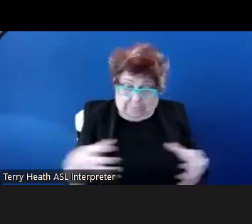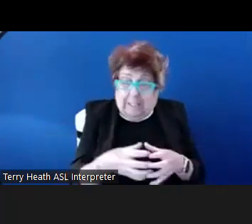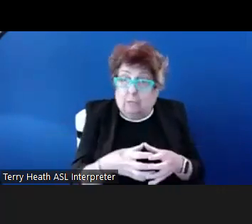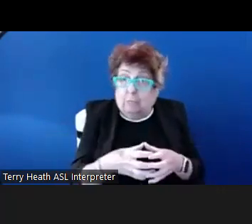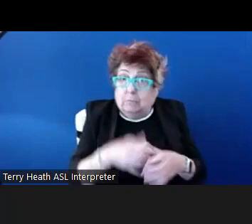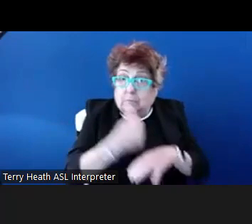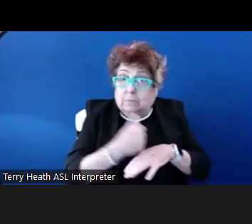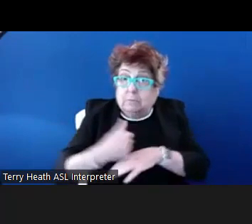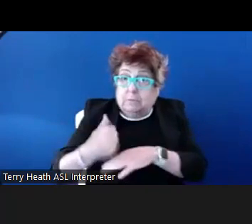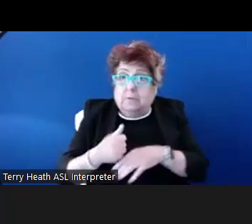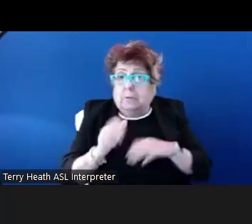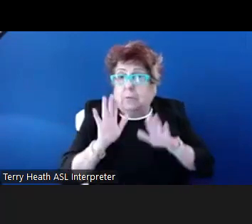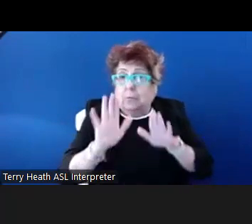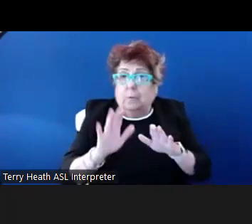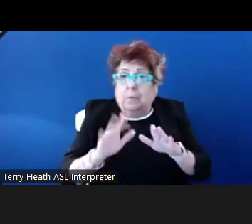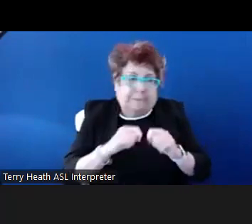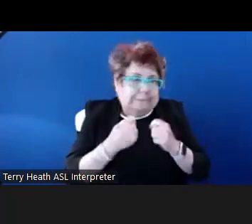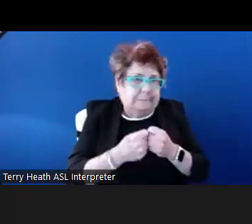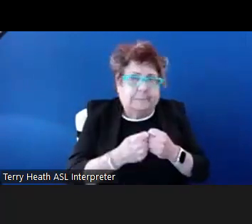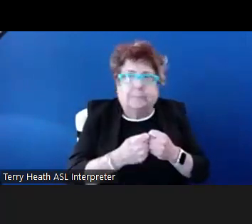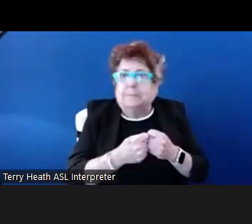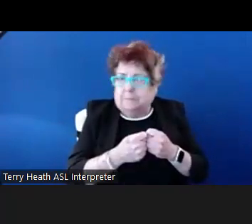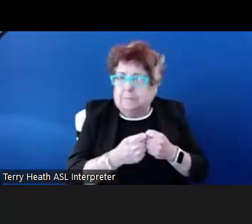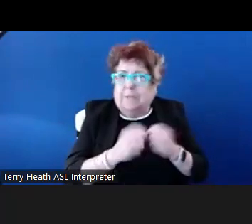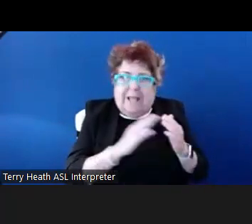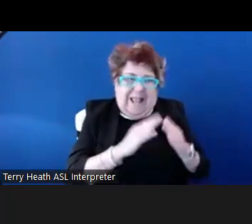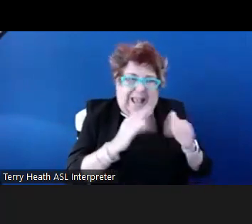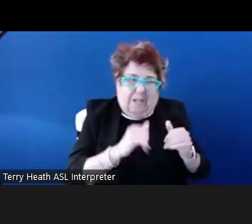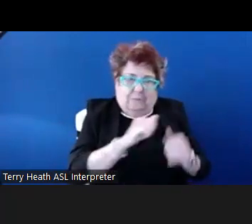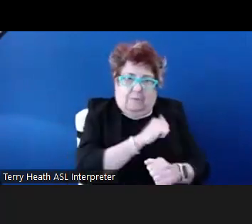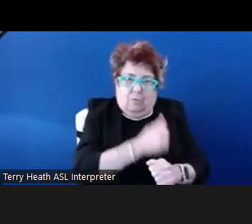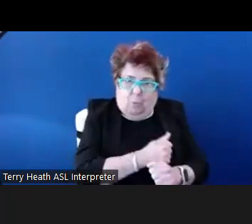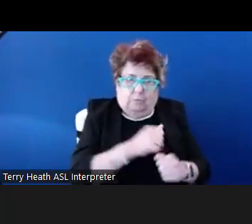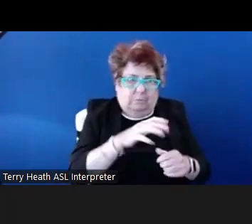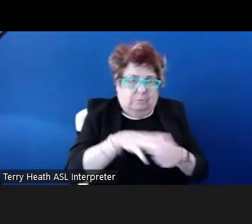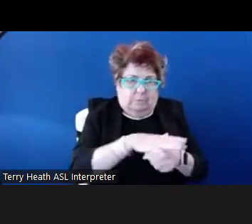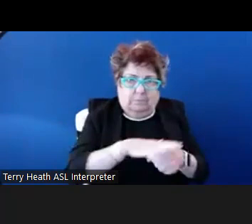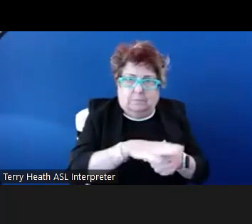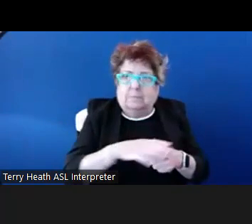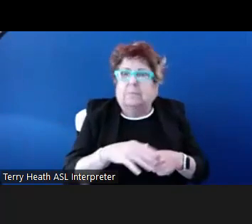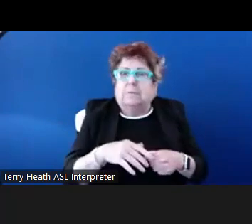authorities, your local continuums of care, and your state and local housing agencies, as well as your disability and aging